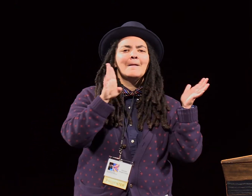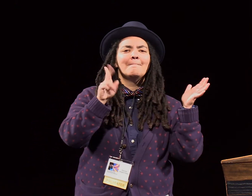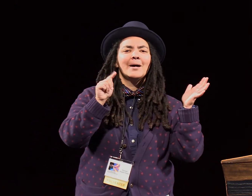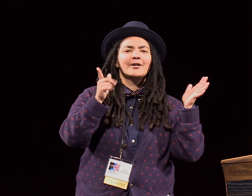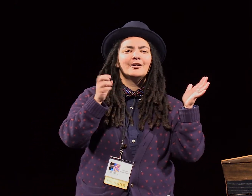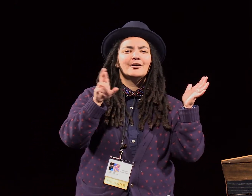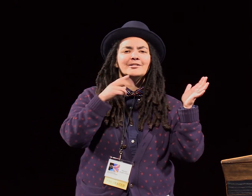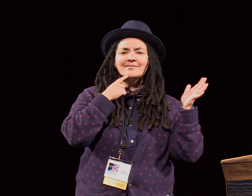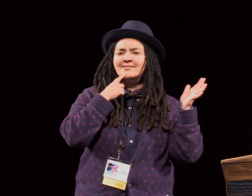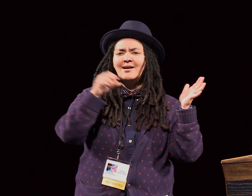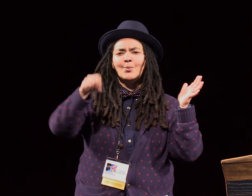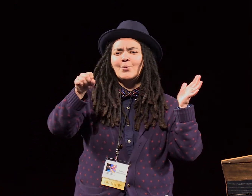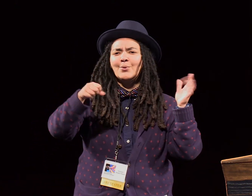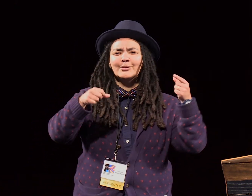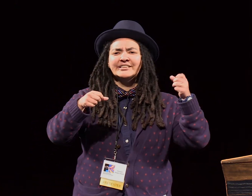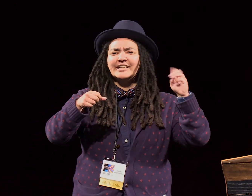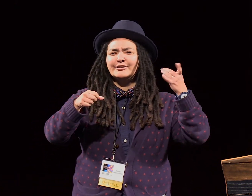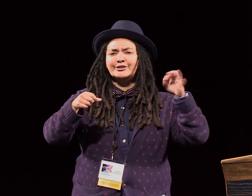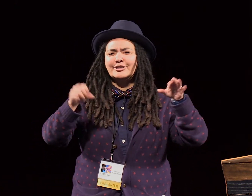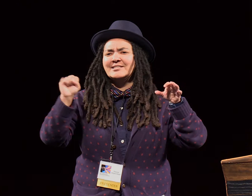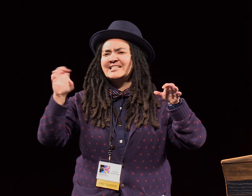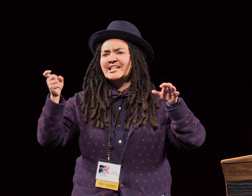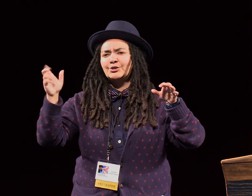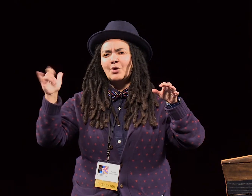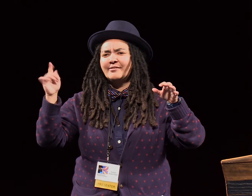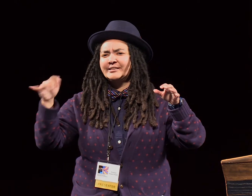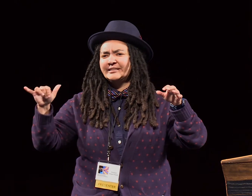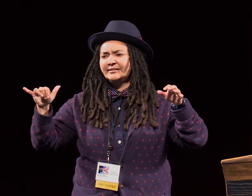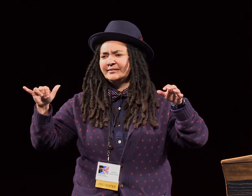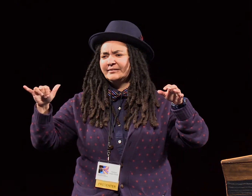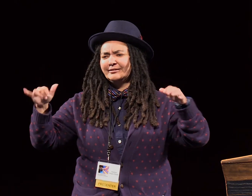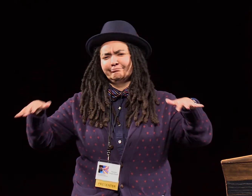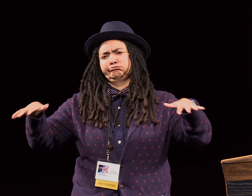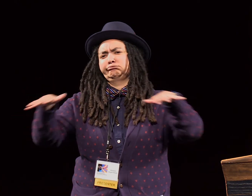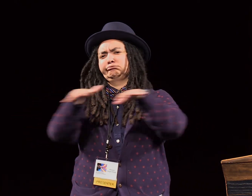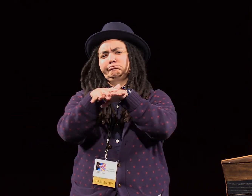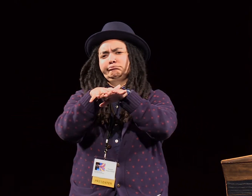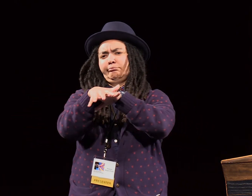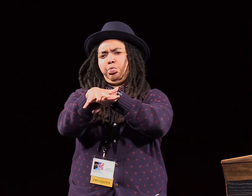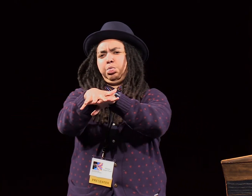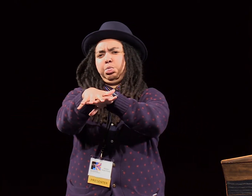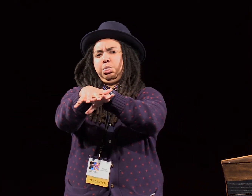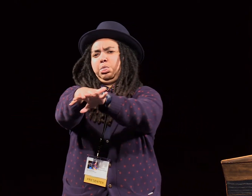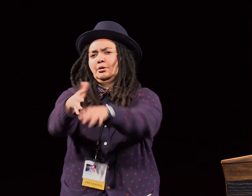Going back to what Butler said, sexuality and gender are very intertwined.